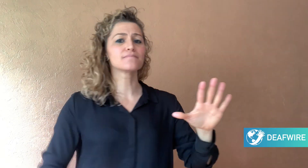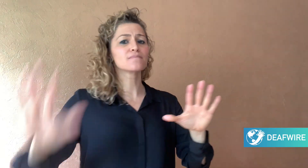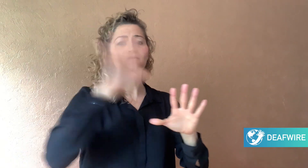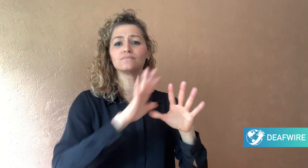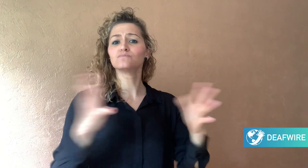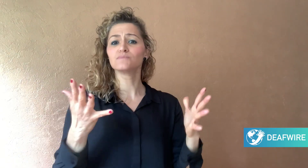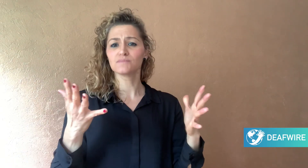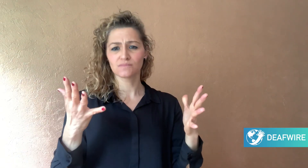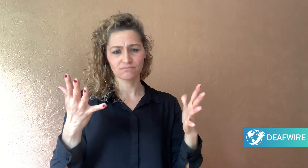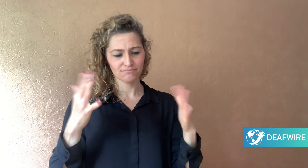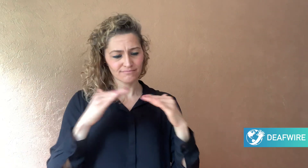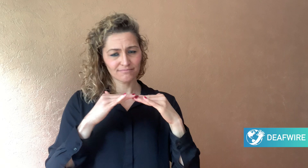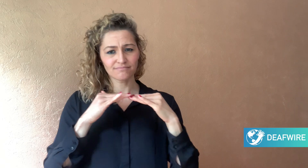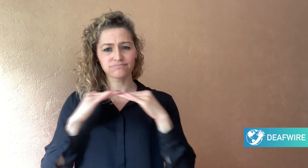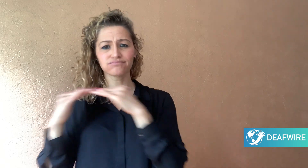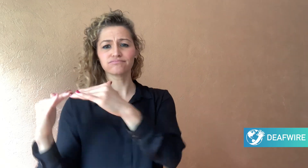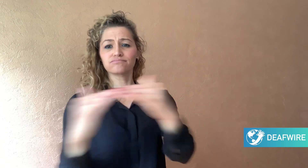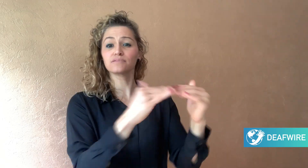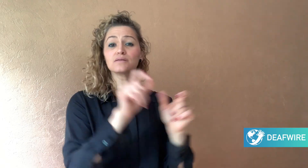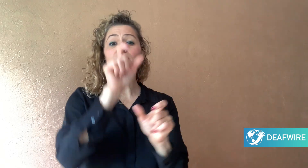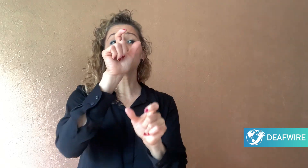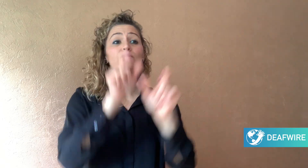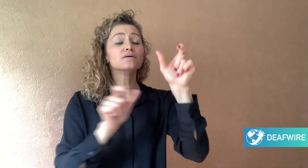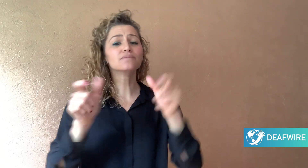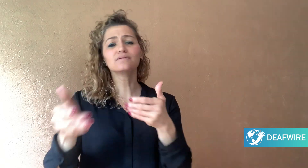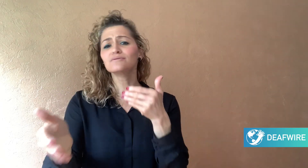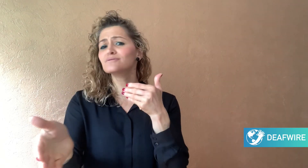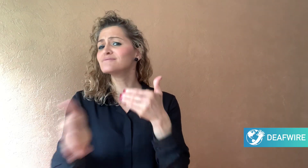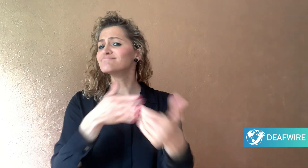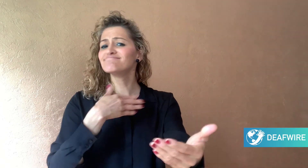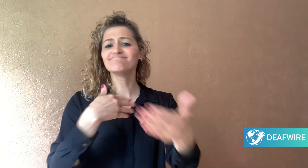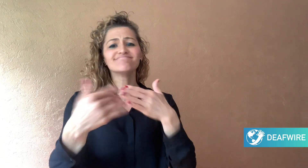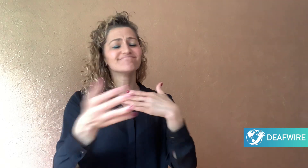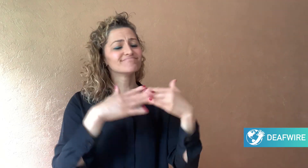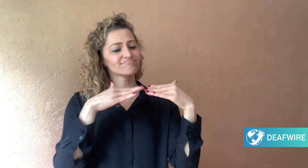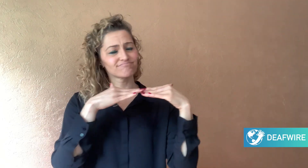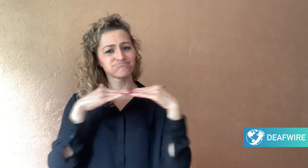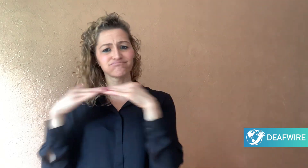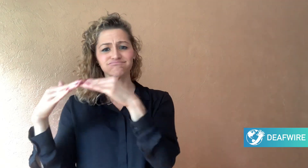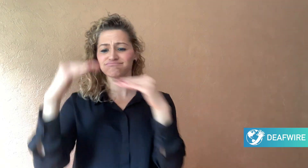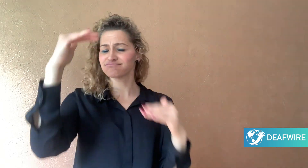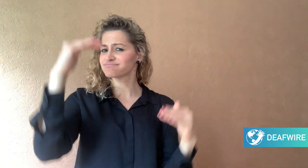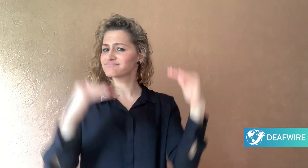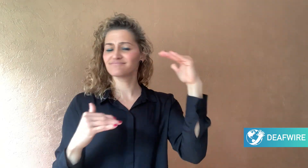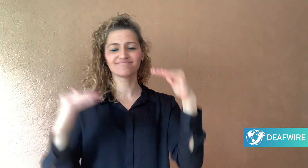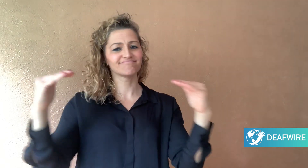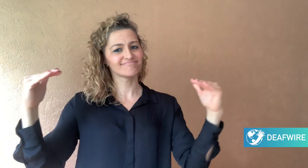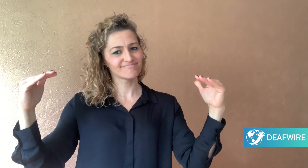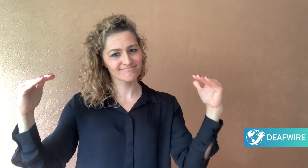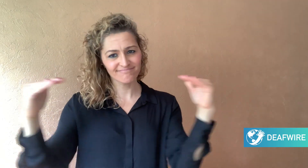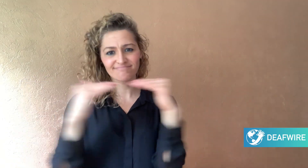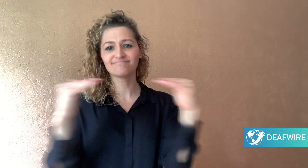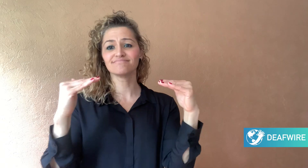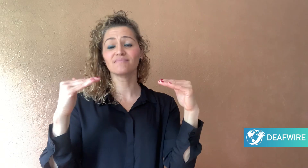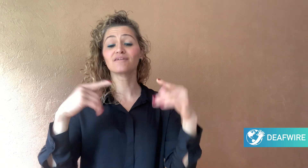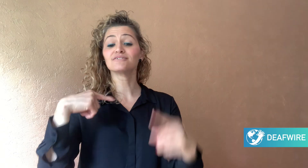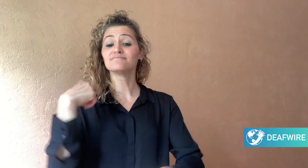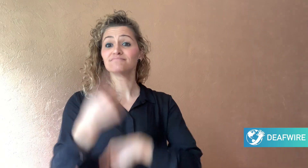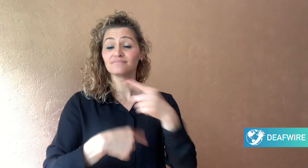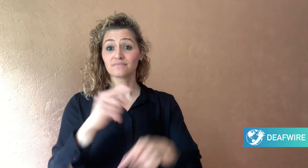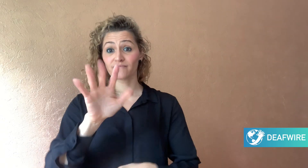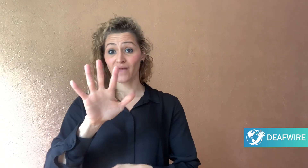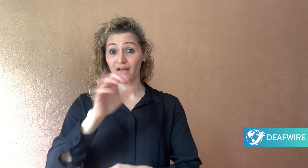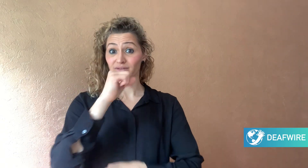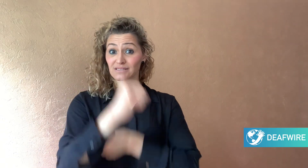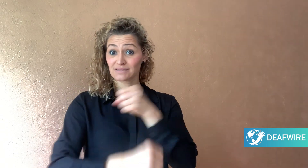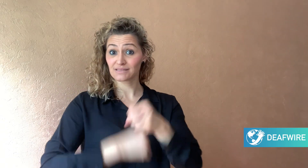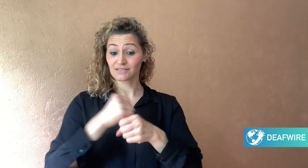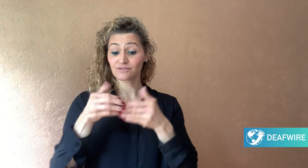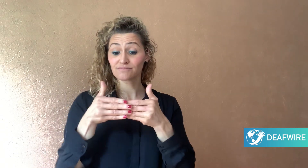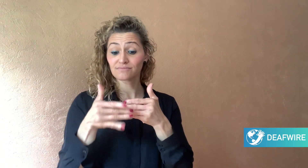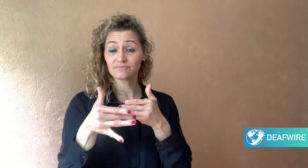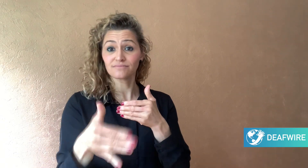all of its people equally. Five years later, he was shot and